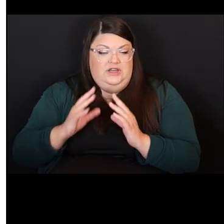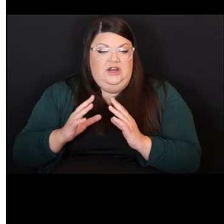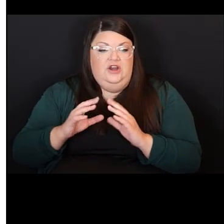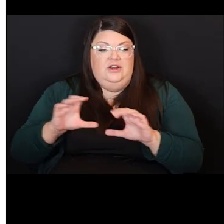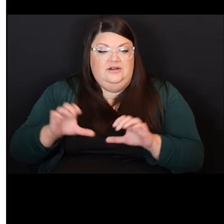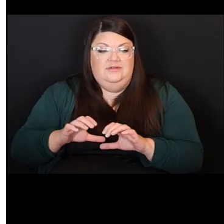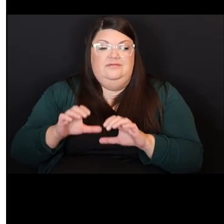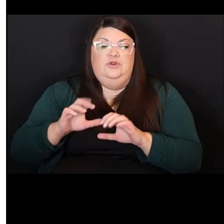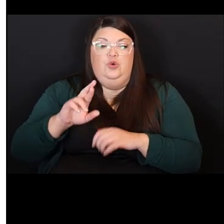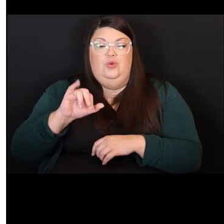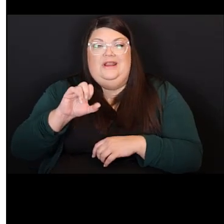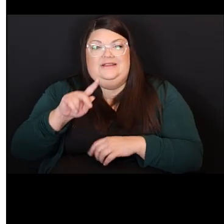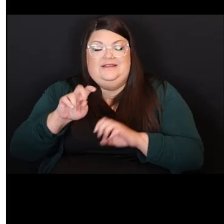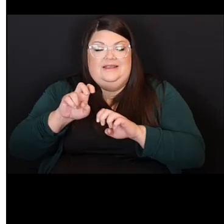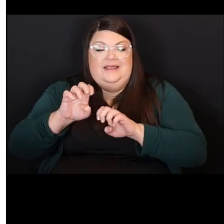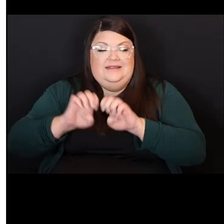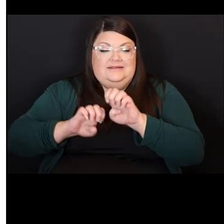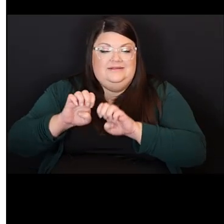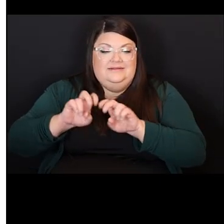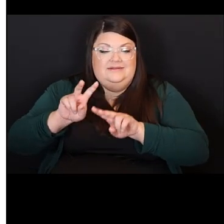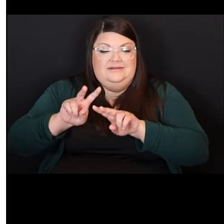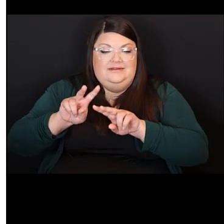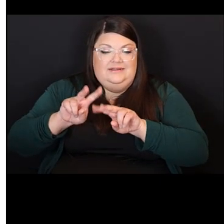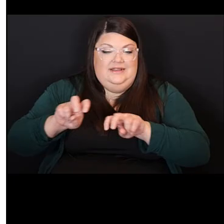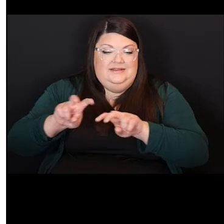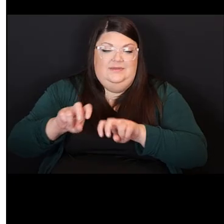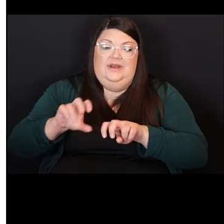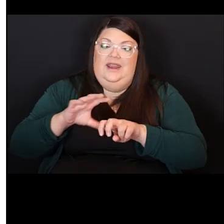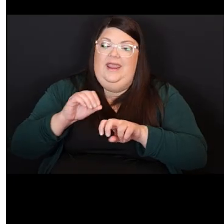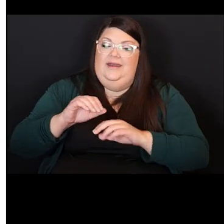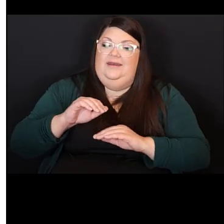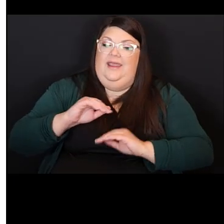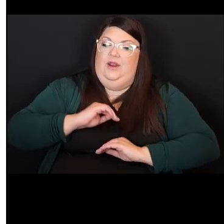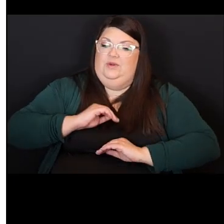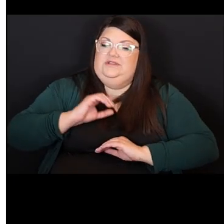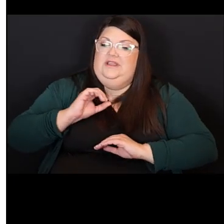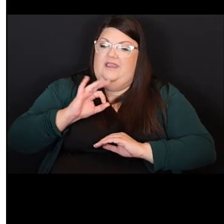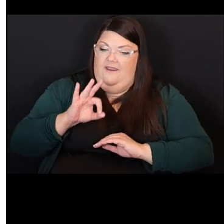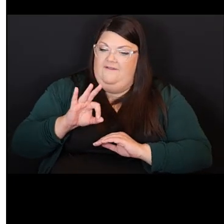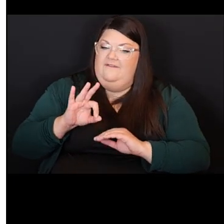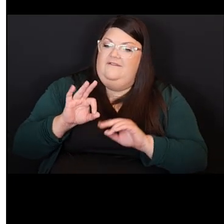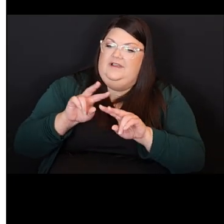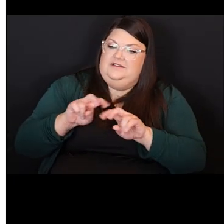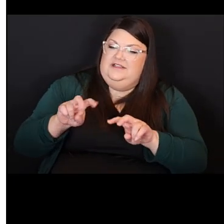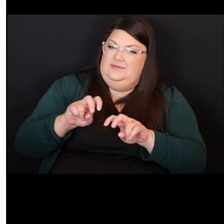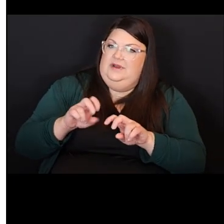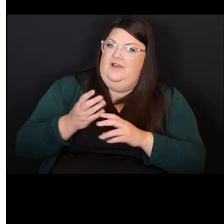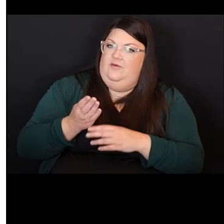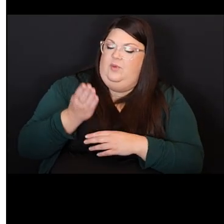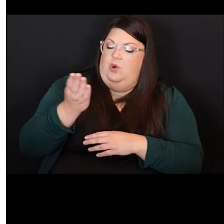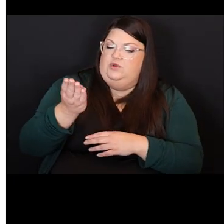risk assessment and adequacy assessment of proposal. Team Lead and Director